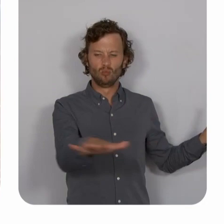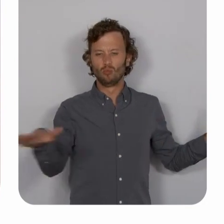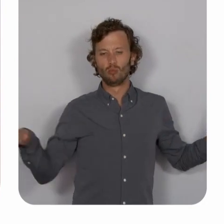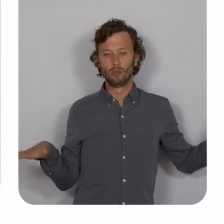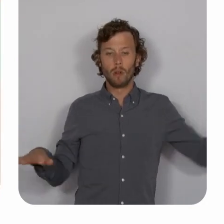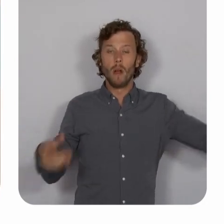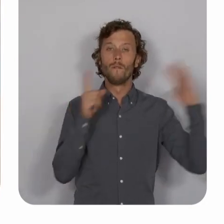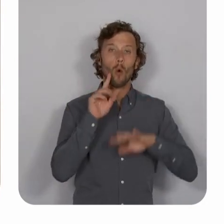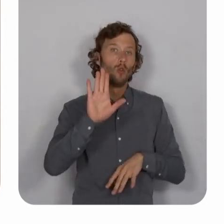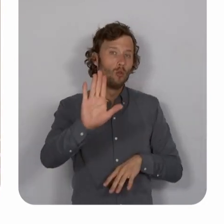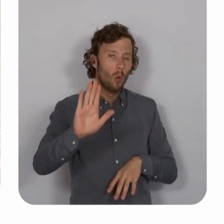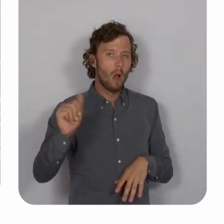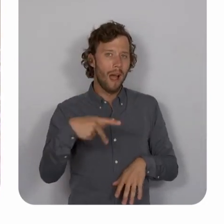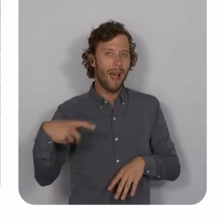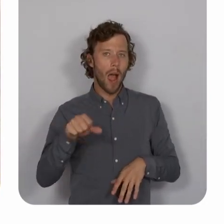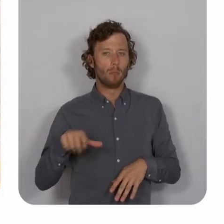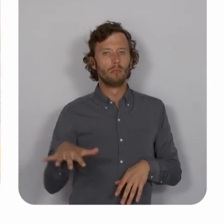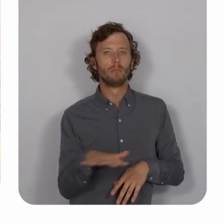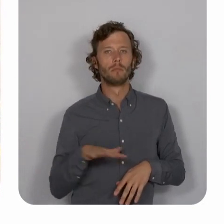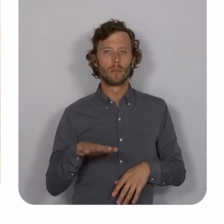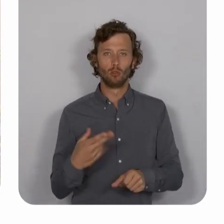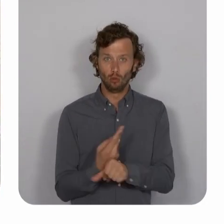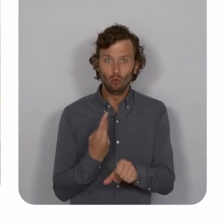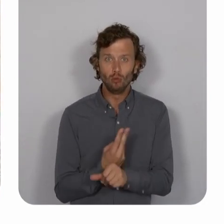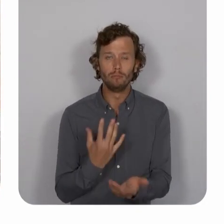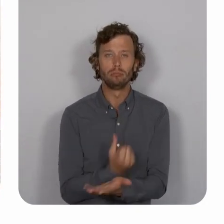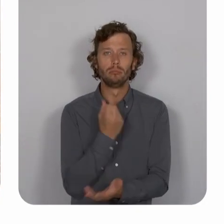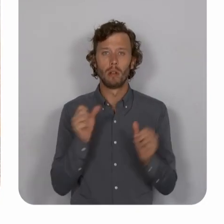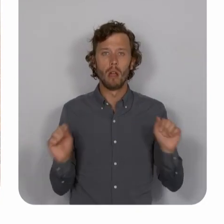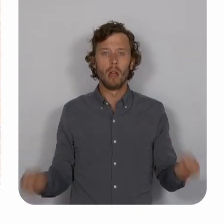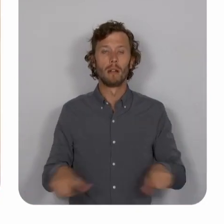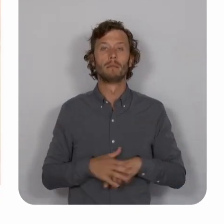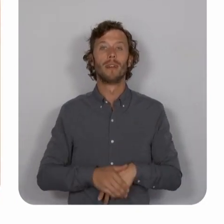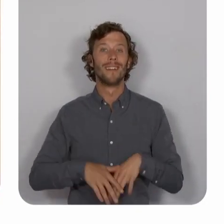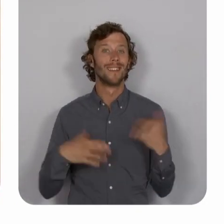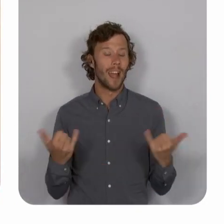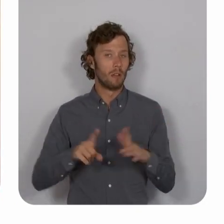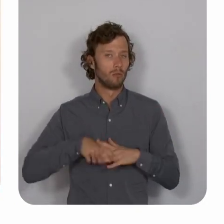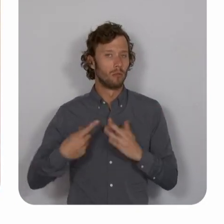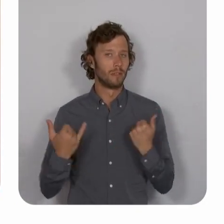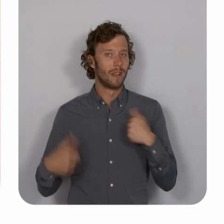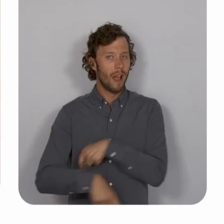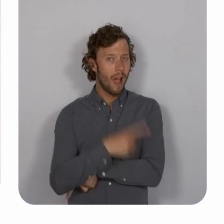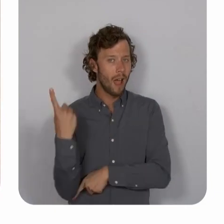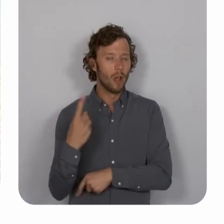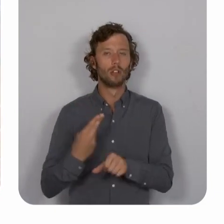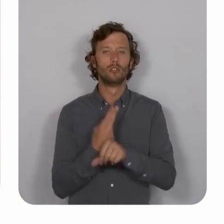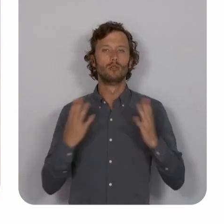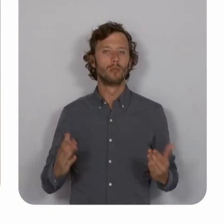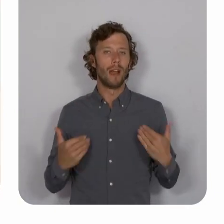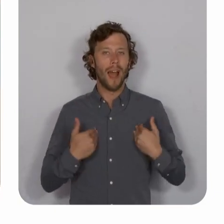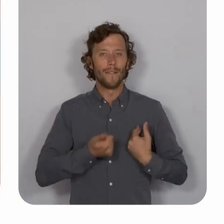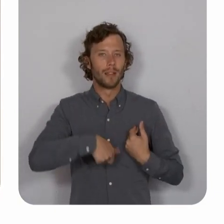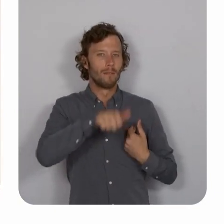And also, starting today, users have the privacy controls to choose which apps have access to this data.